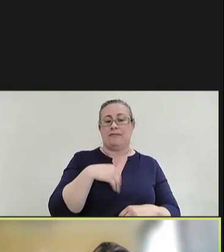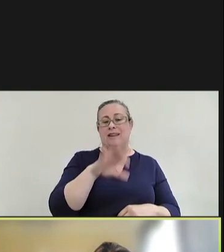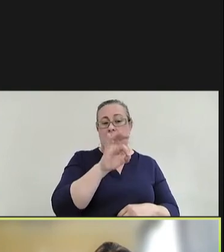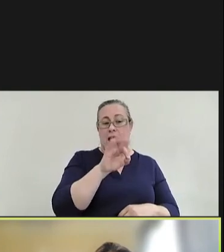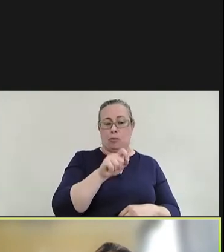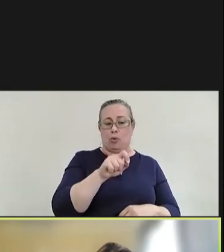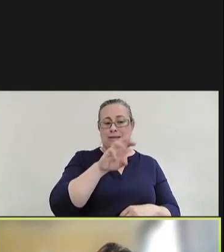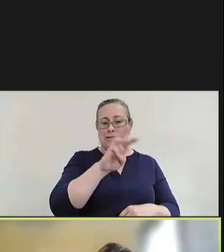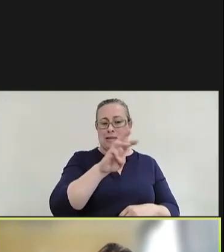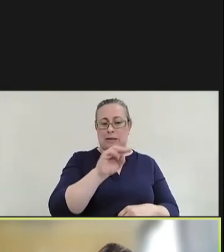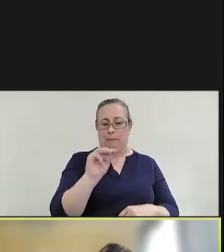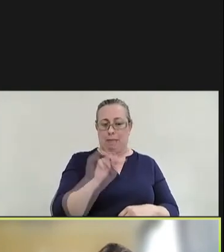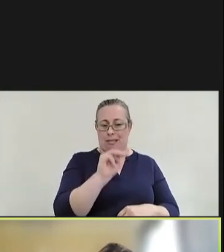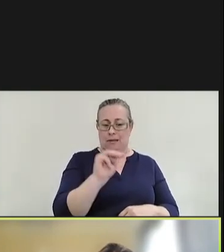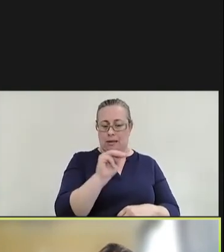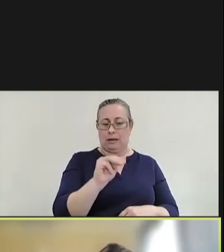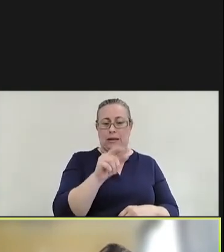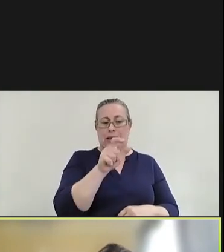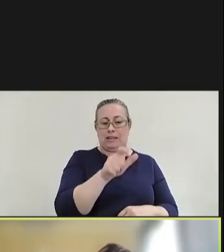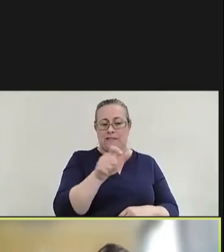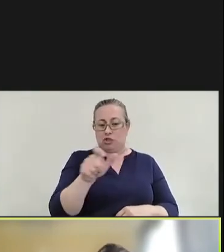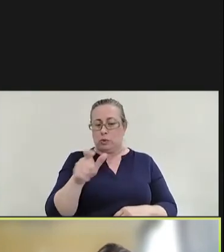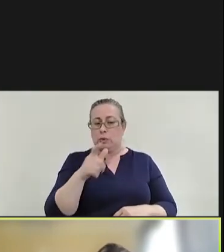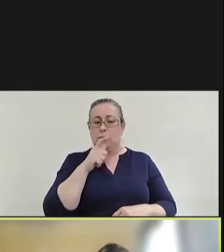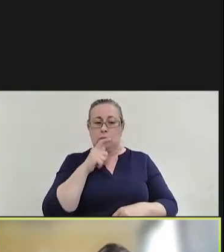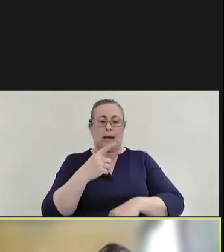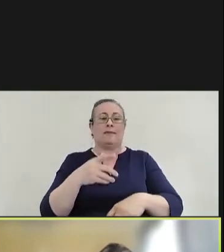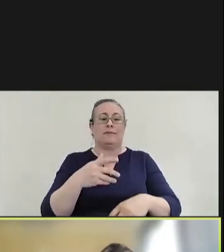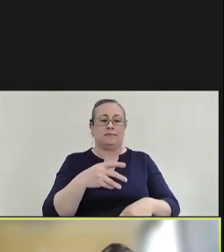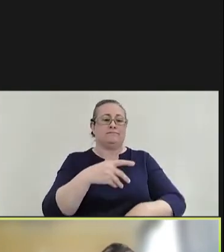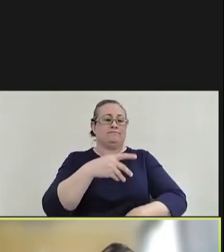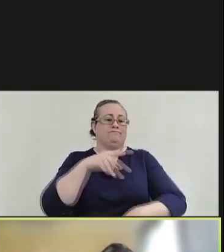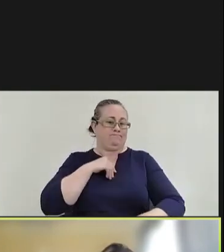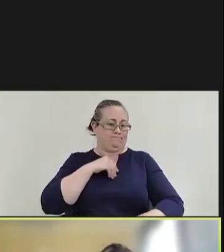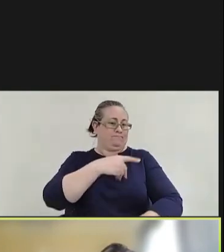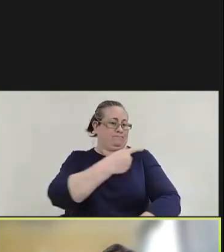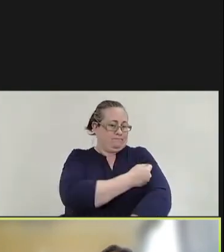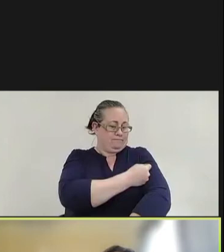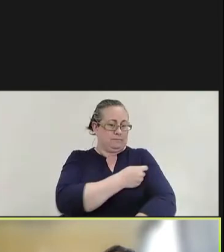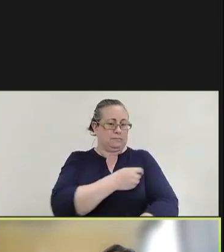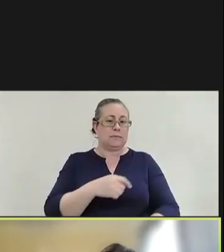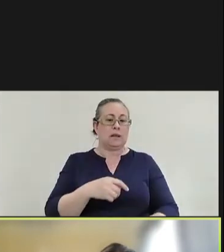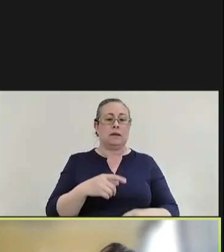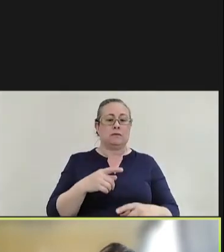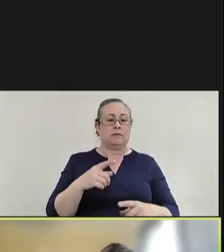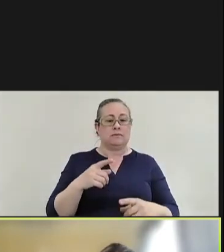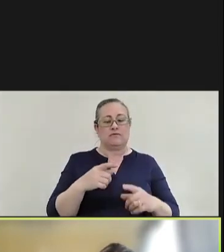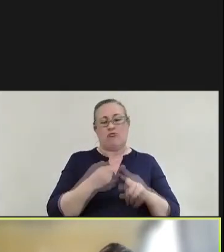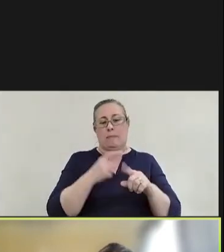the number of individuals who have taken RSV vaccine in this since it's been launched. So,